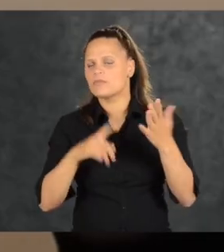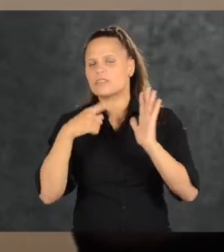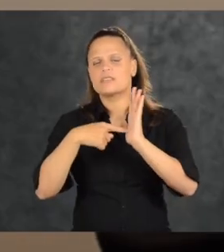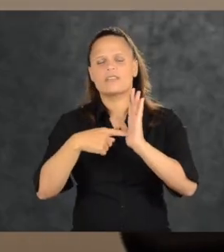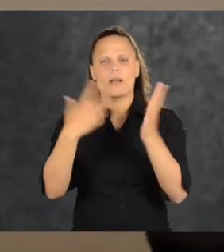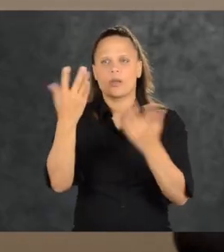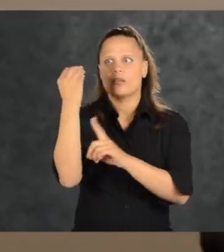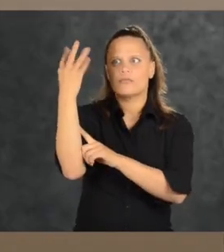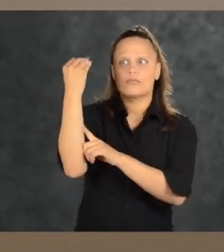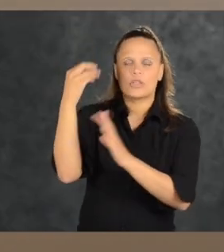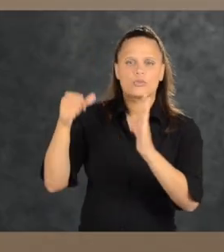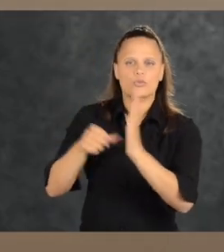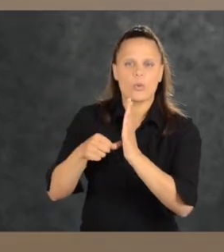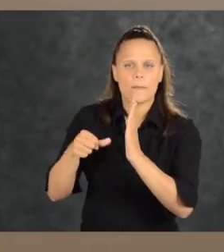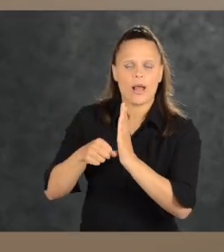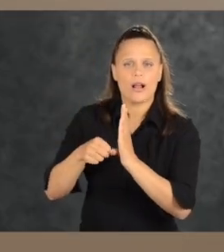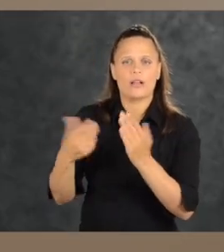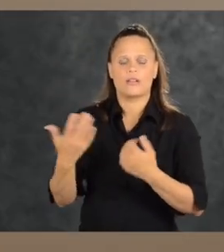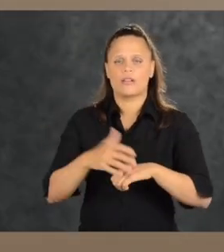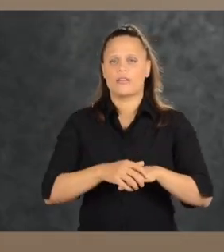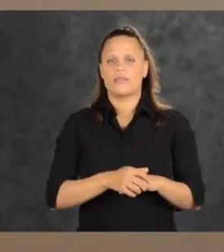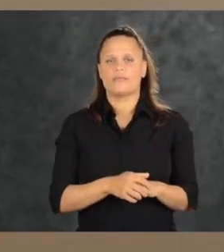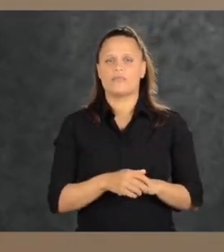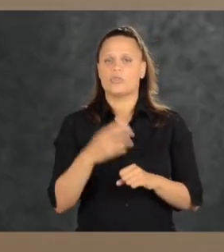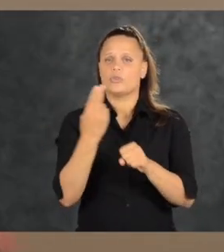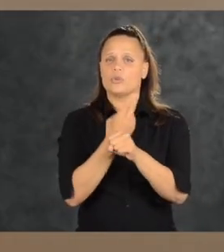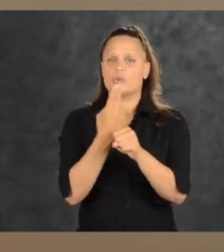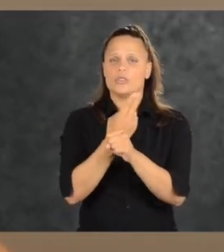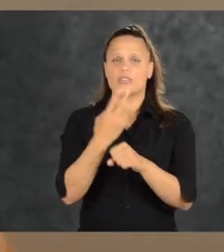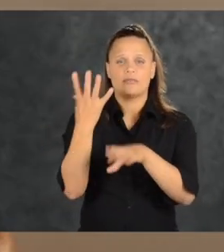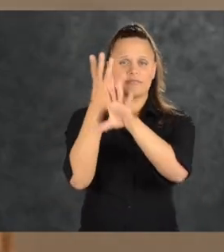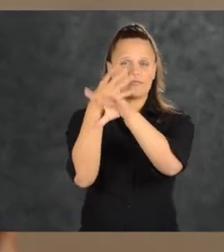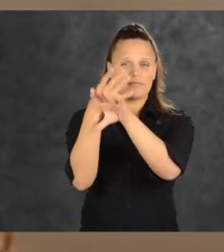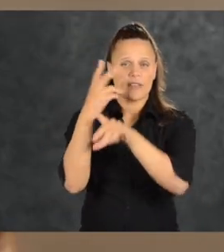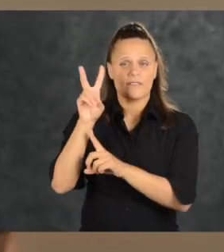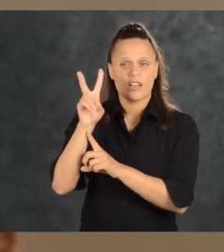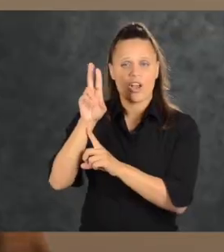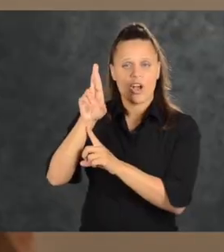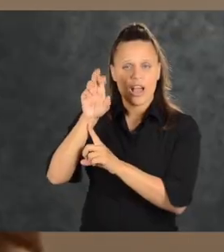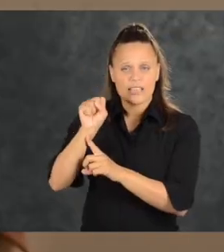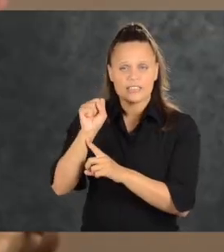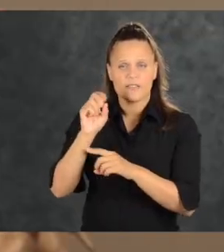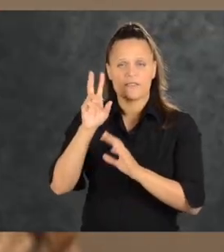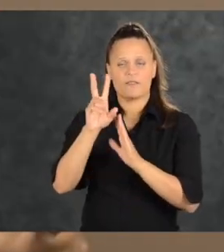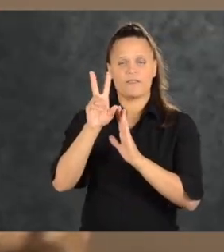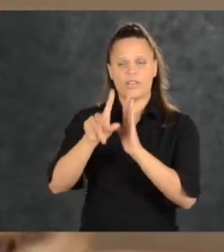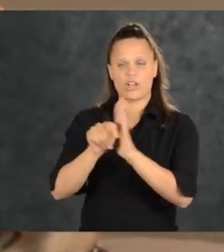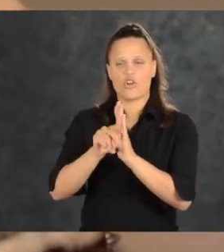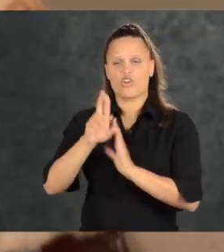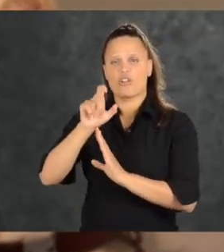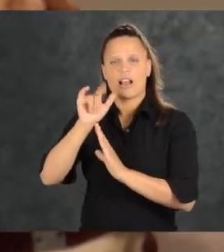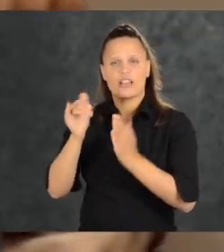settles in at her desk. Excellent managers and co-workers to figure out how best to do training